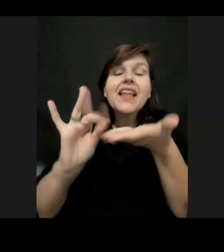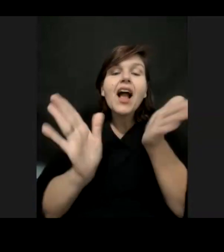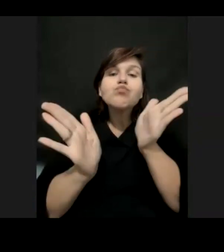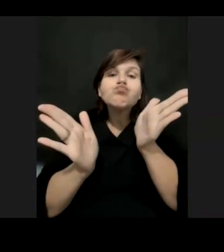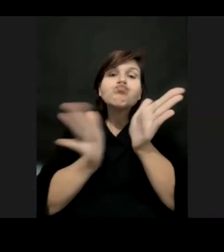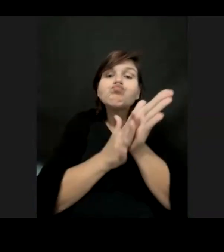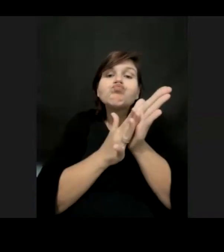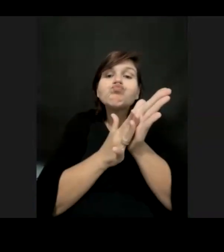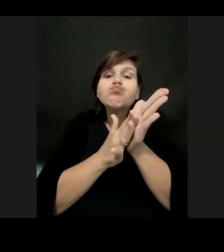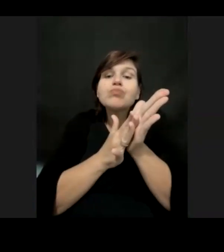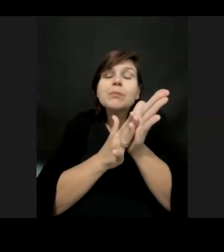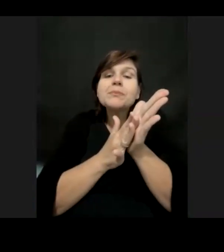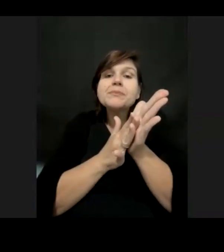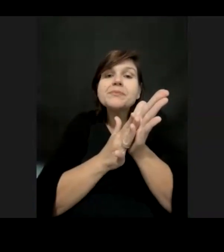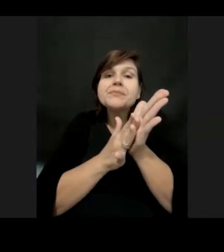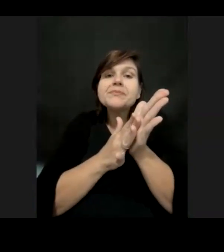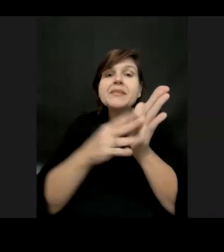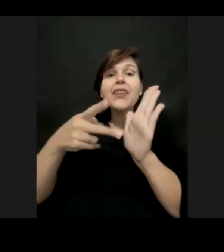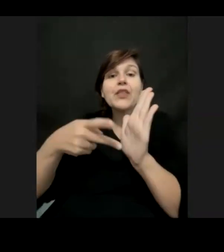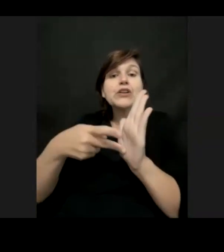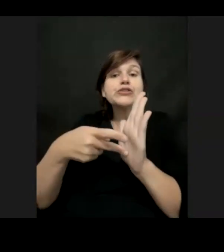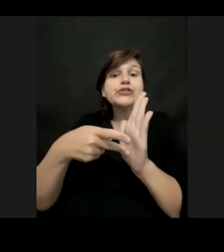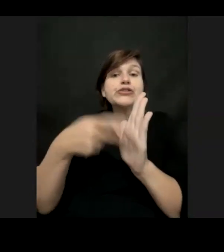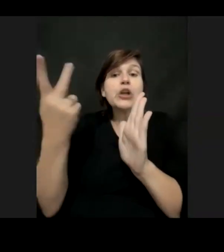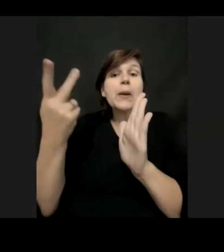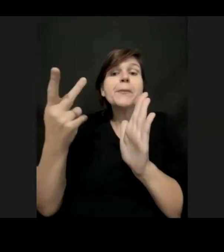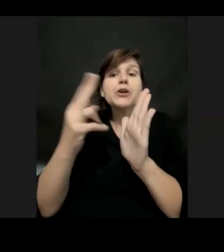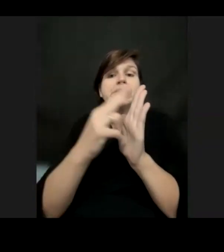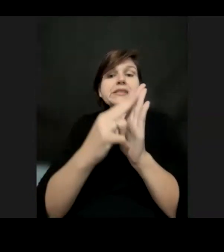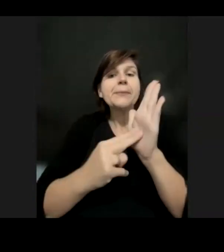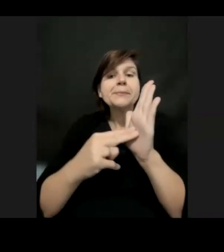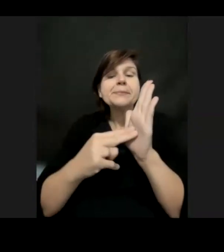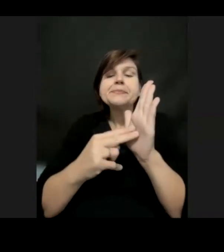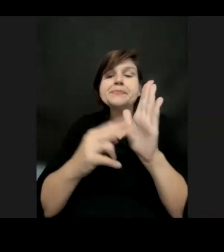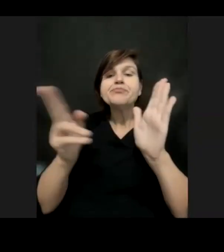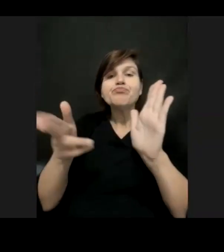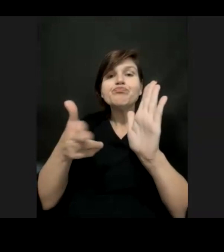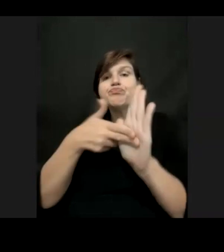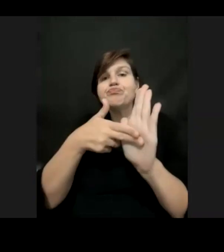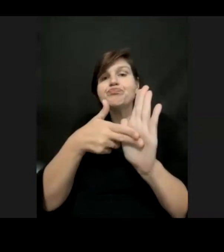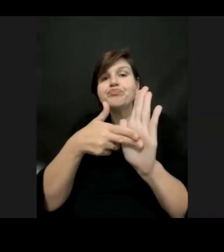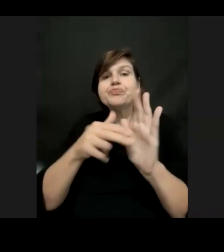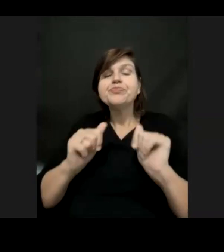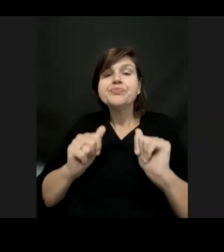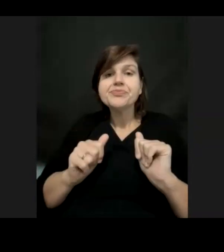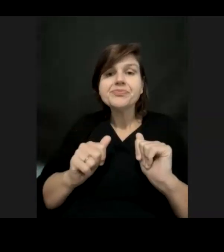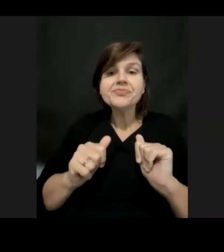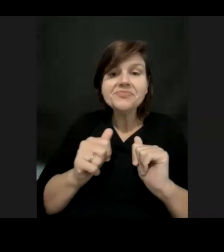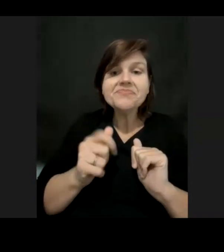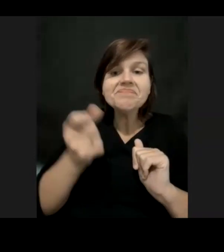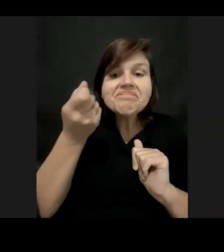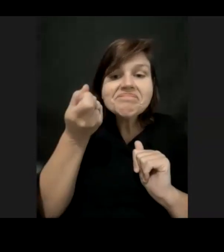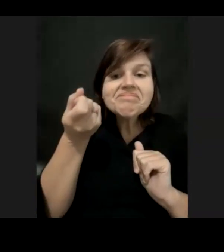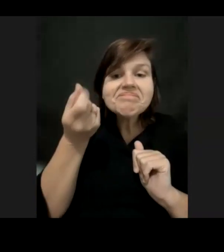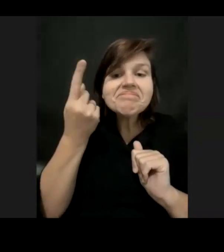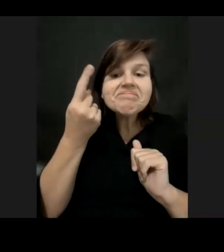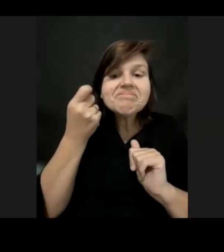I've actually put my double-sided tape too far down. But that's okay. You get the idea. So let me come back up and show you.